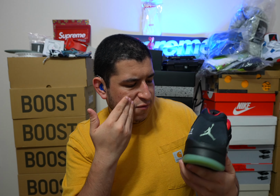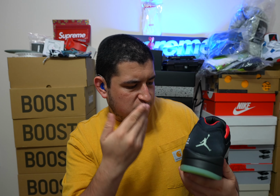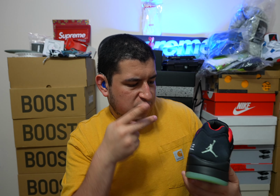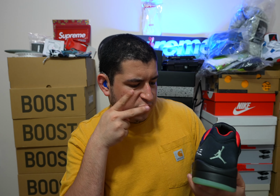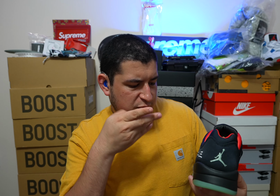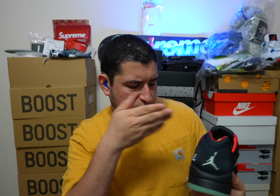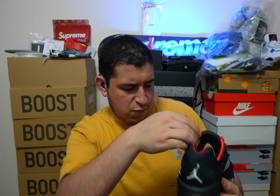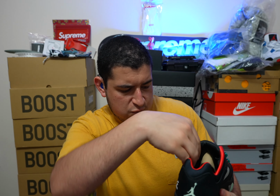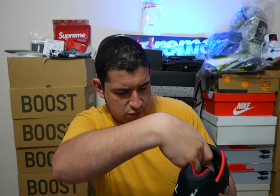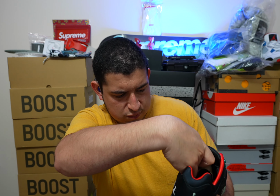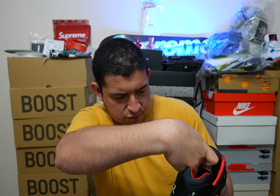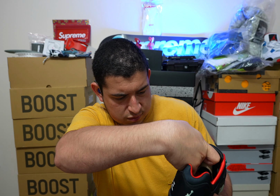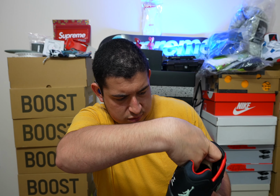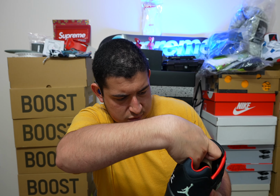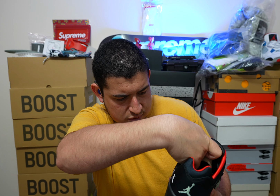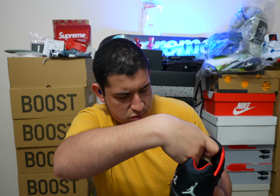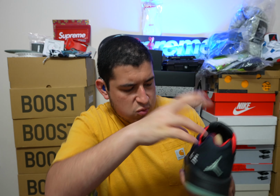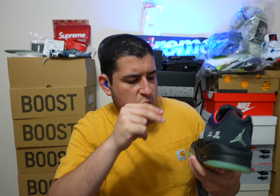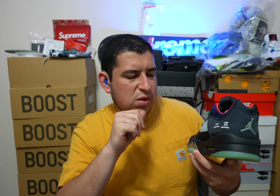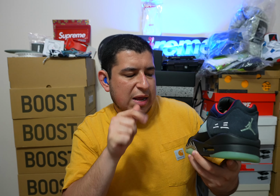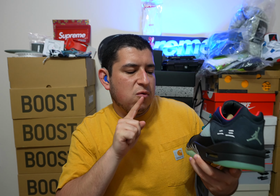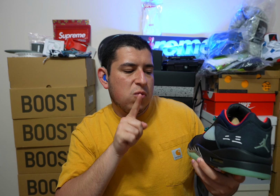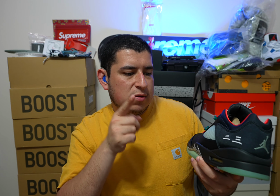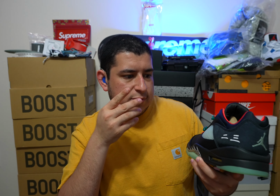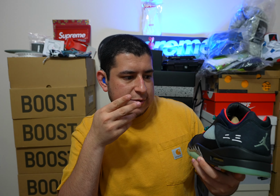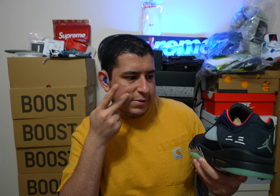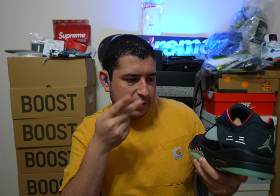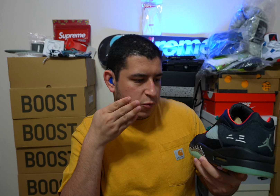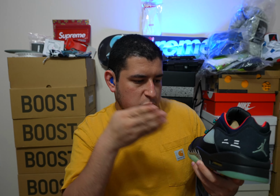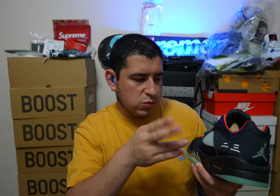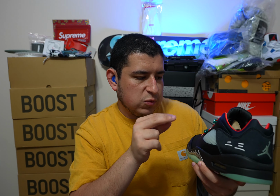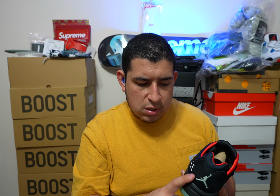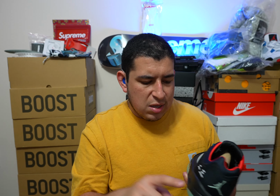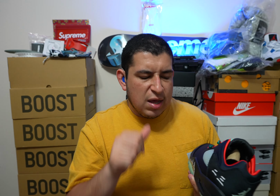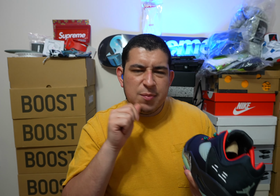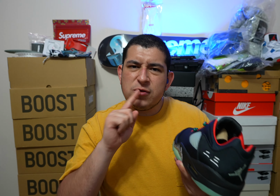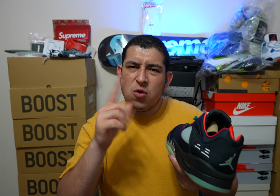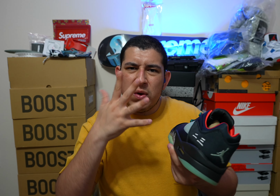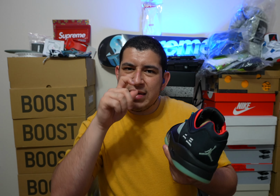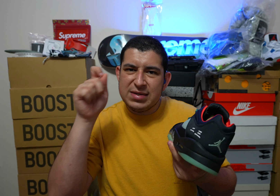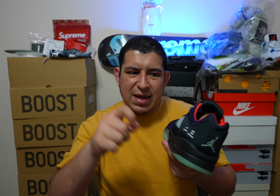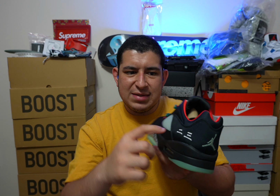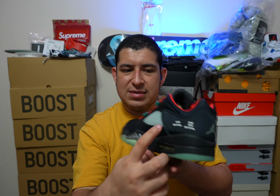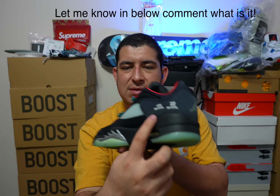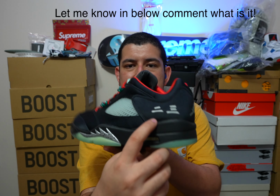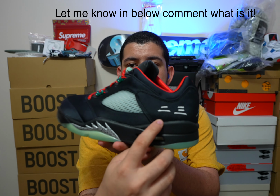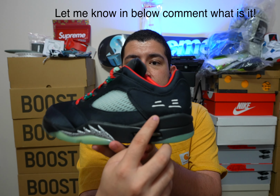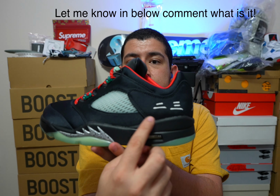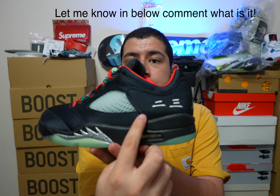Oh, this can be see-though? No, it is not. I am not sure what exactly this looks like.